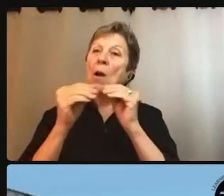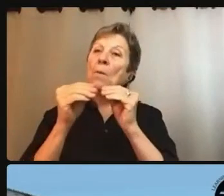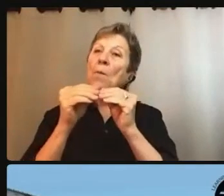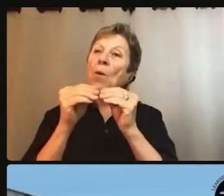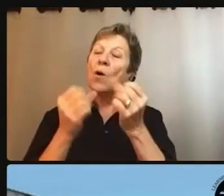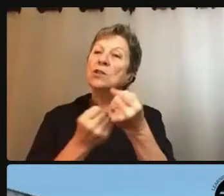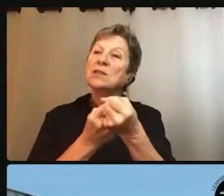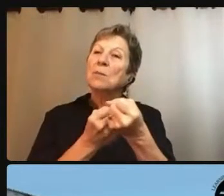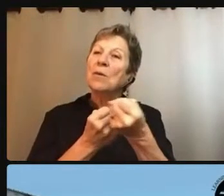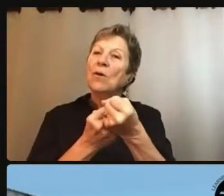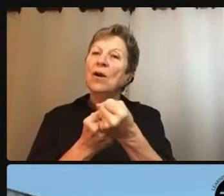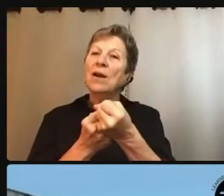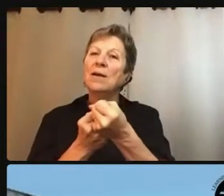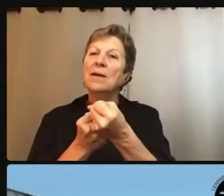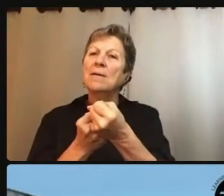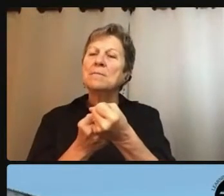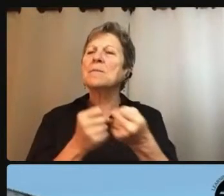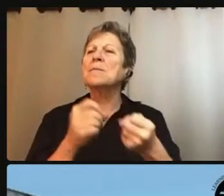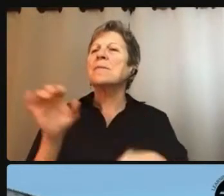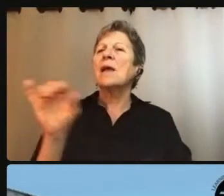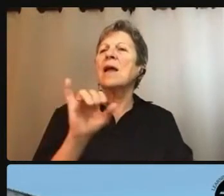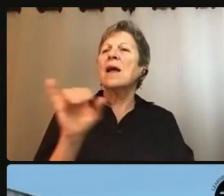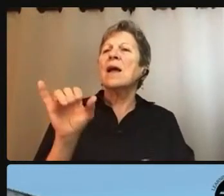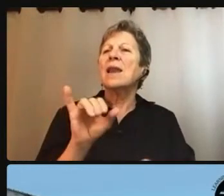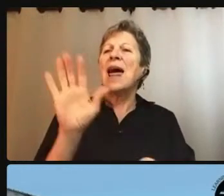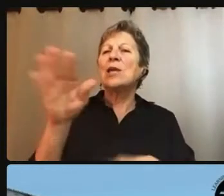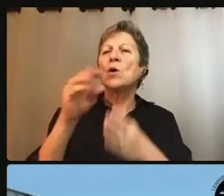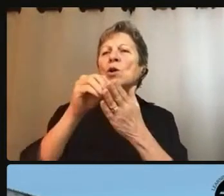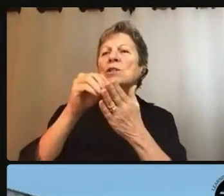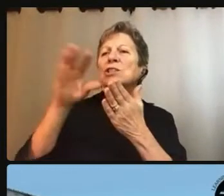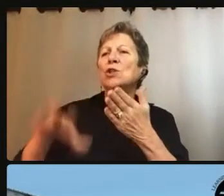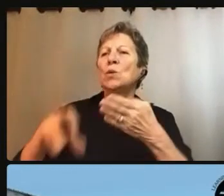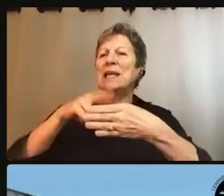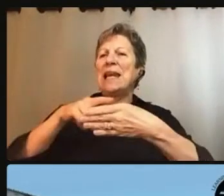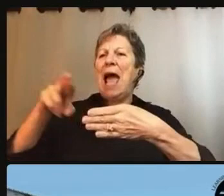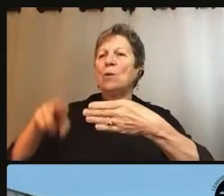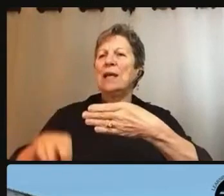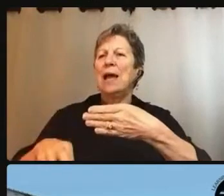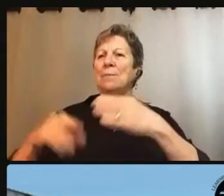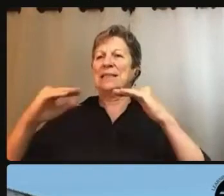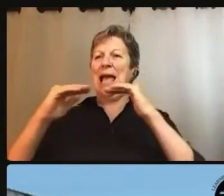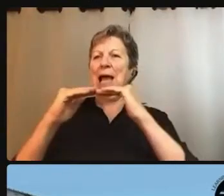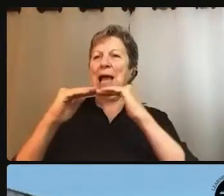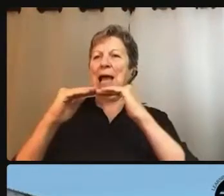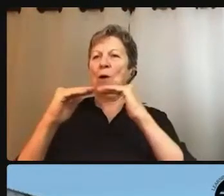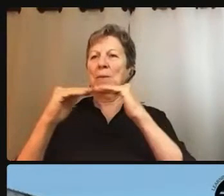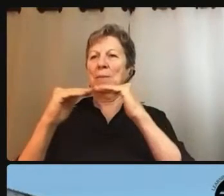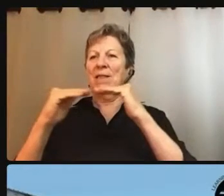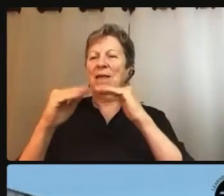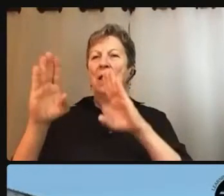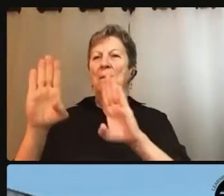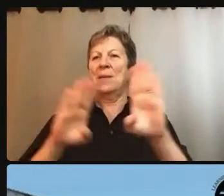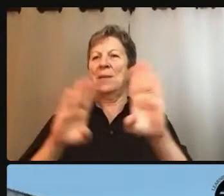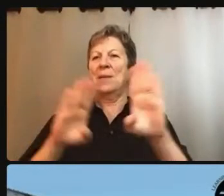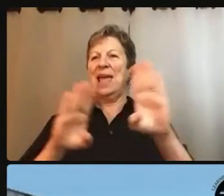I AM THINKING THAT I WANT TO BRING TO THE TABLE AND SERVING